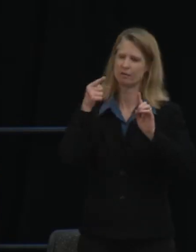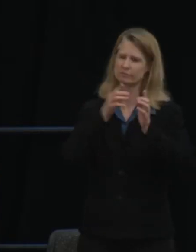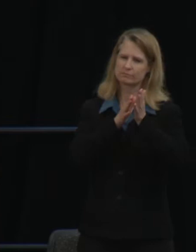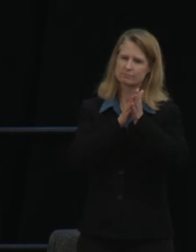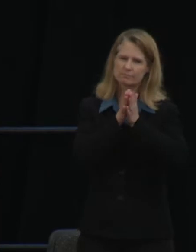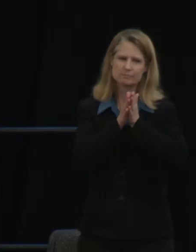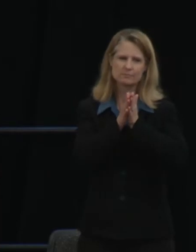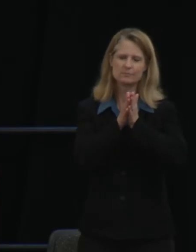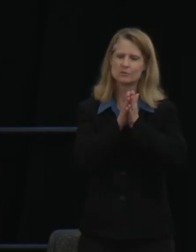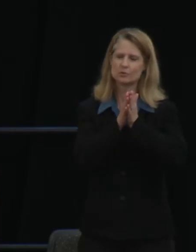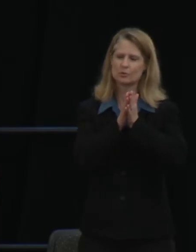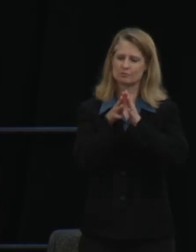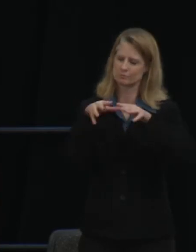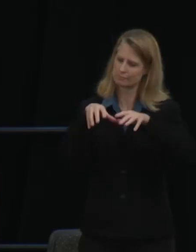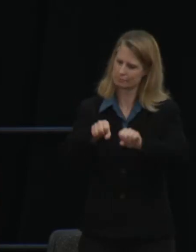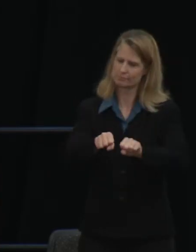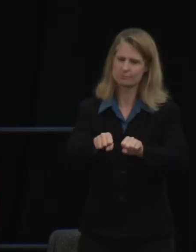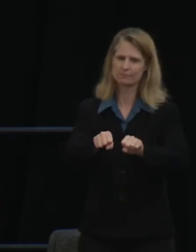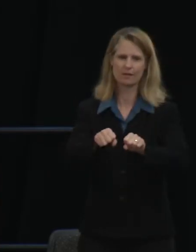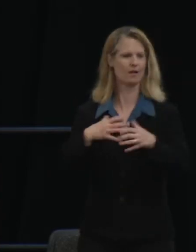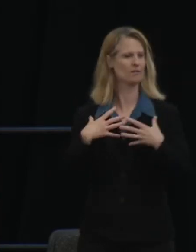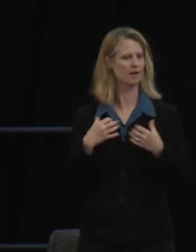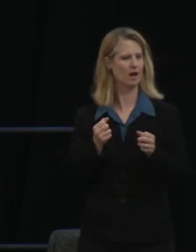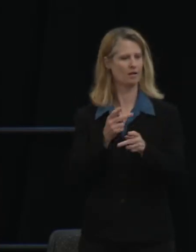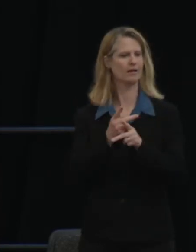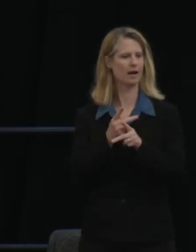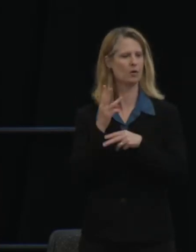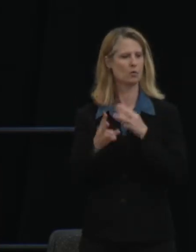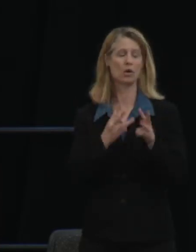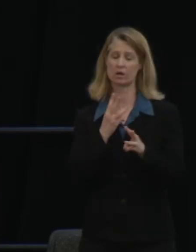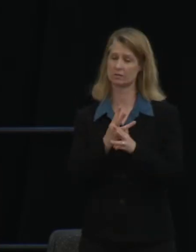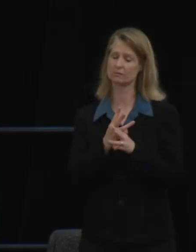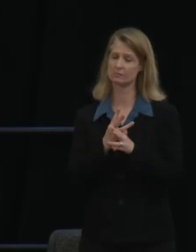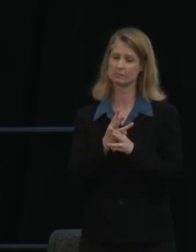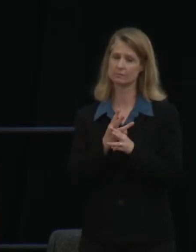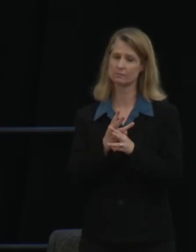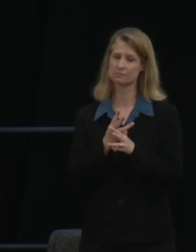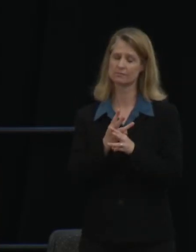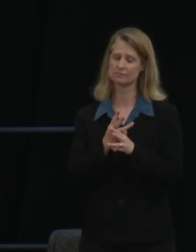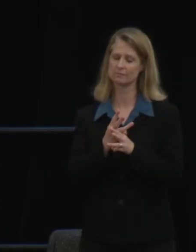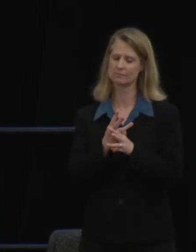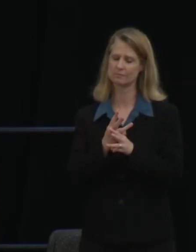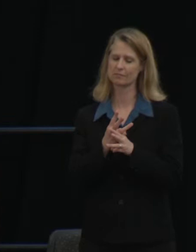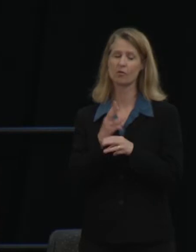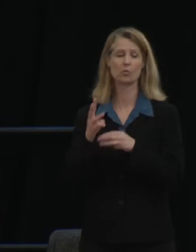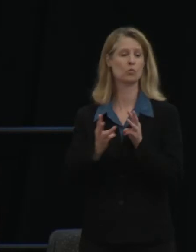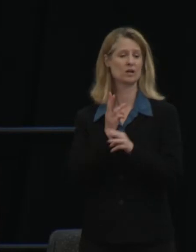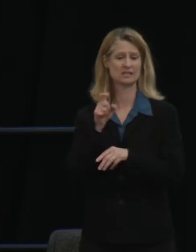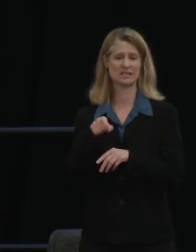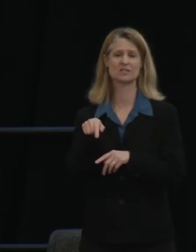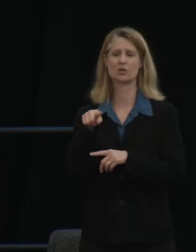to take charge of the healthcare world, because it desperately needs you to transform it.